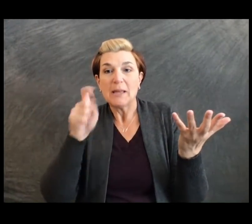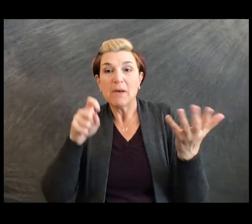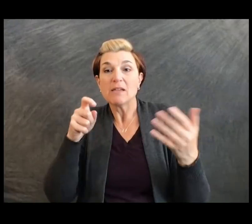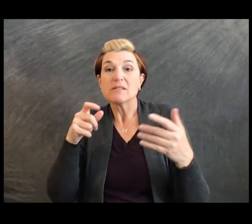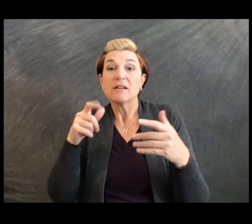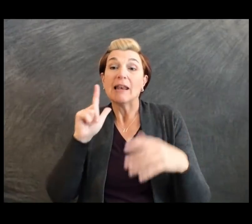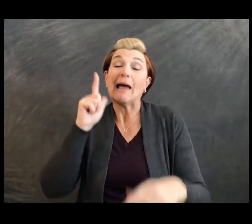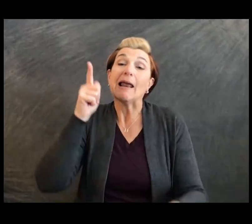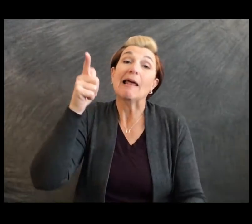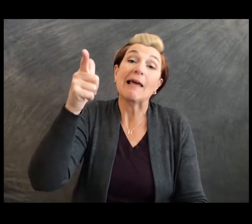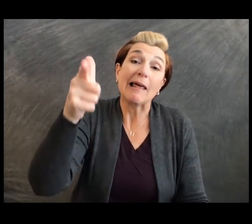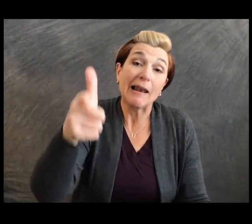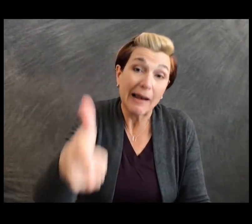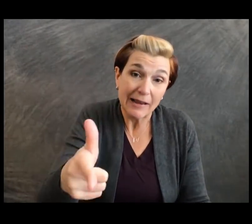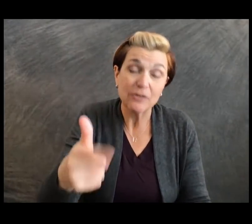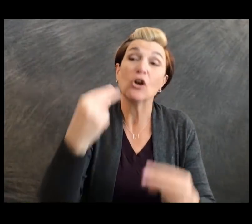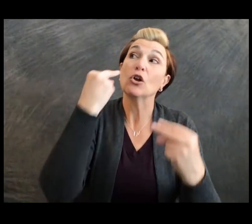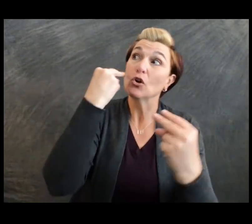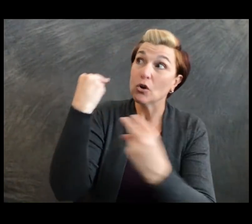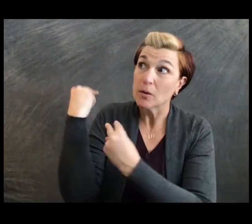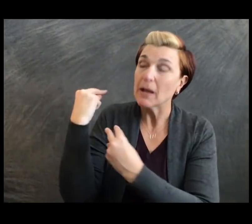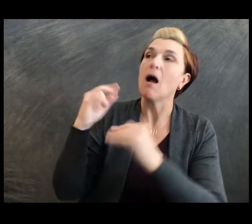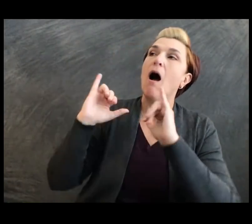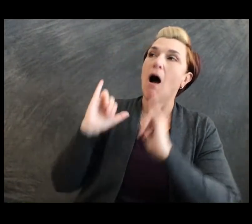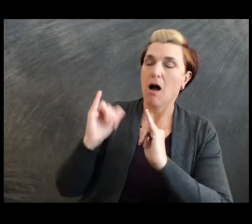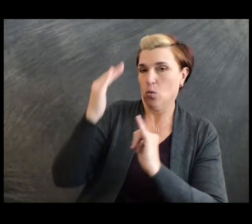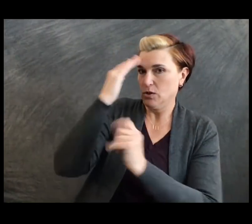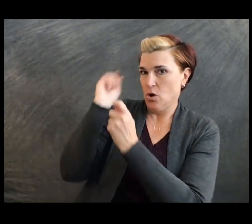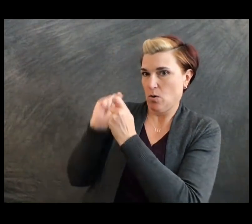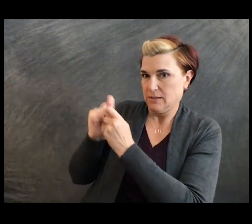steep inclines will be so that's why we're gonna come back to you every day